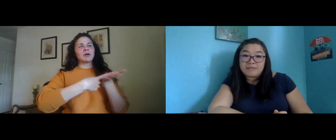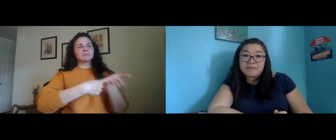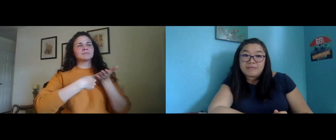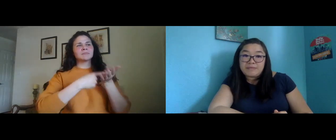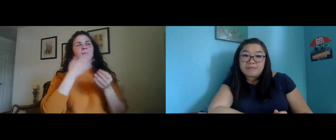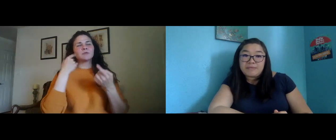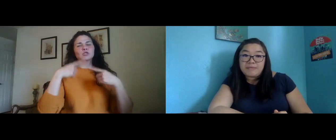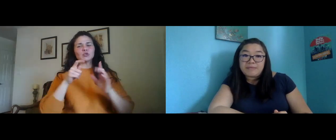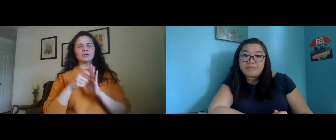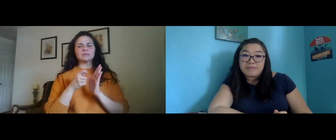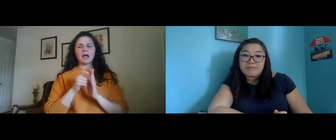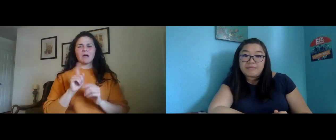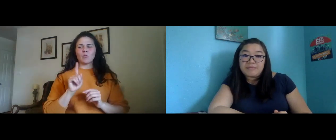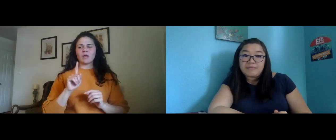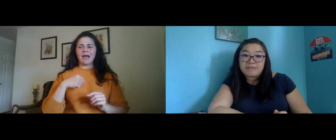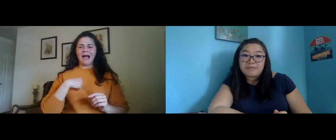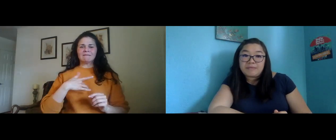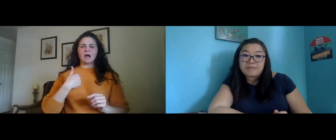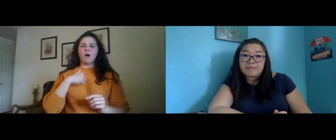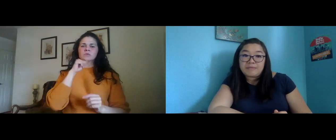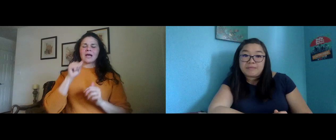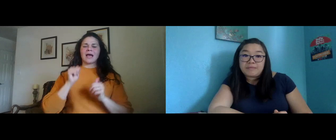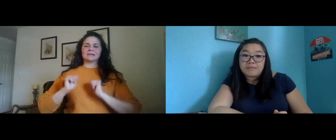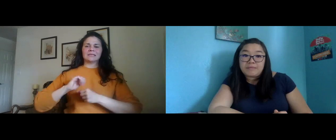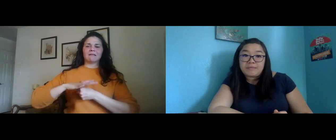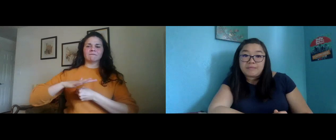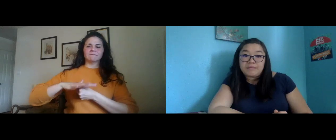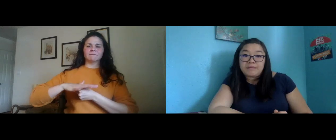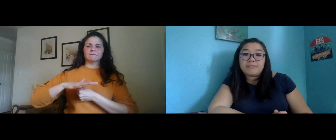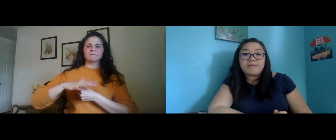We had a discussion during a time before when I felt that I was not acting enough.